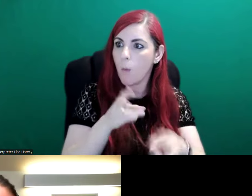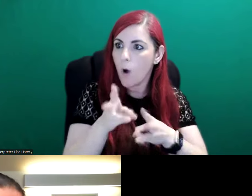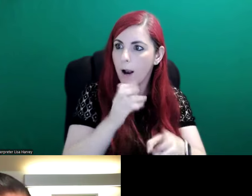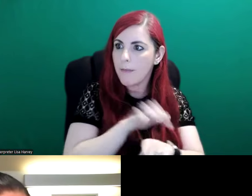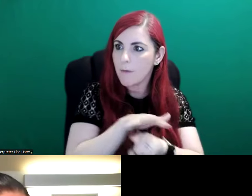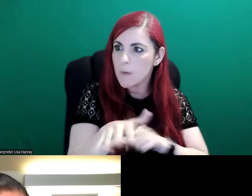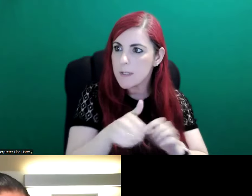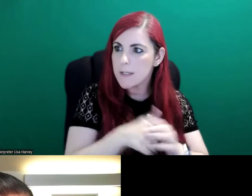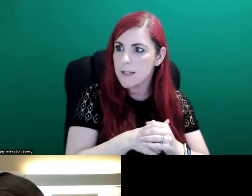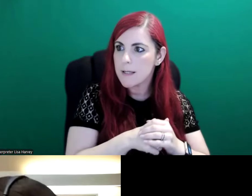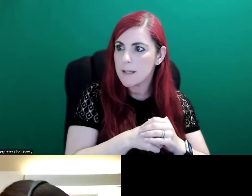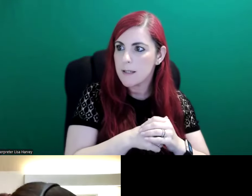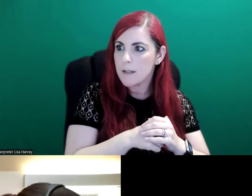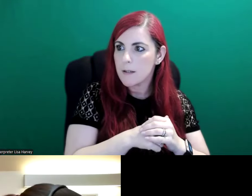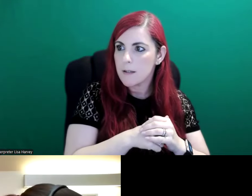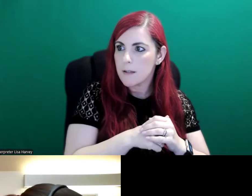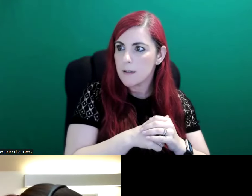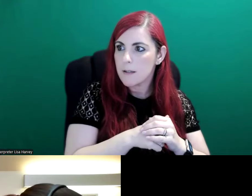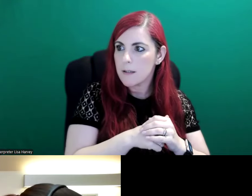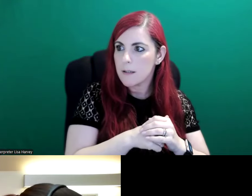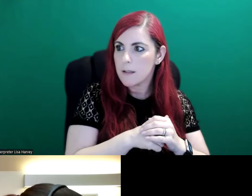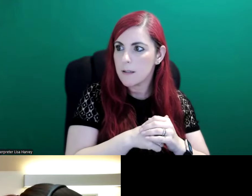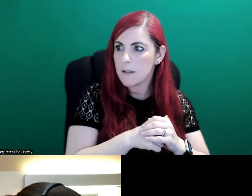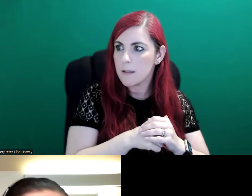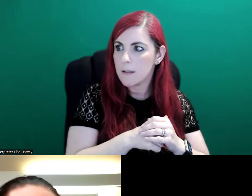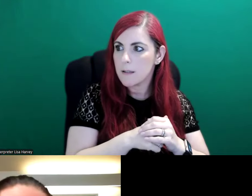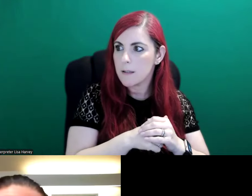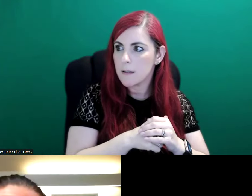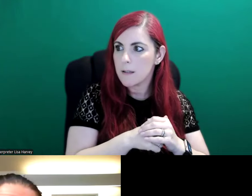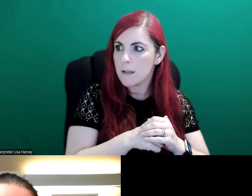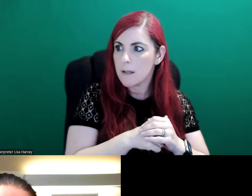them. That's going to be on Thursday the, I want to say, sorry, 15th of May in the